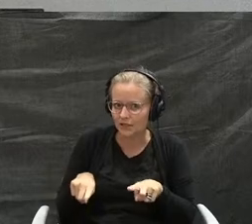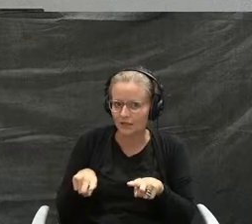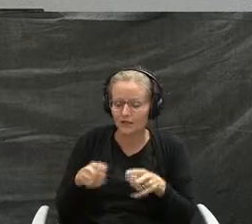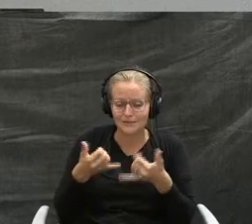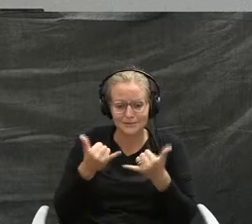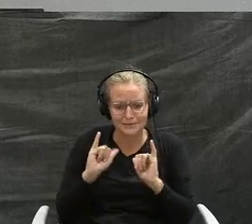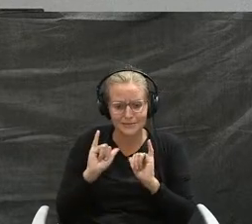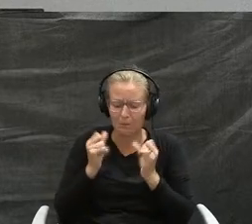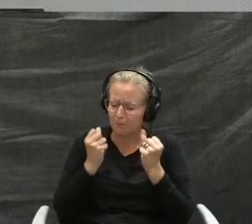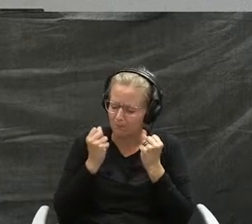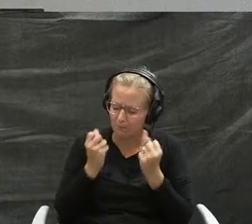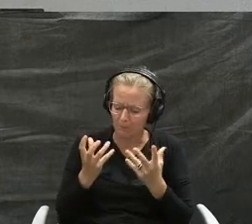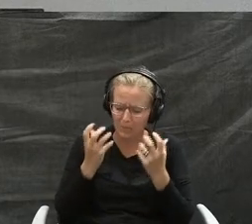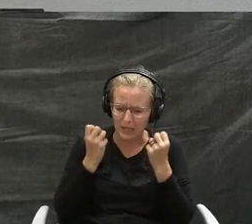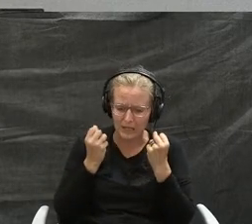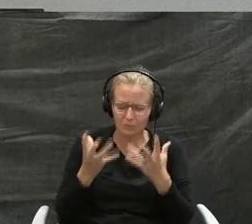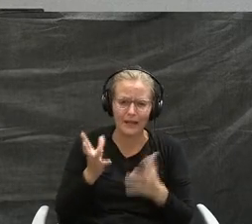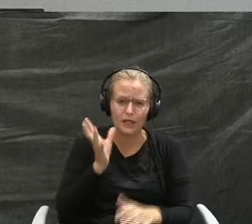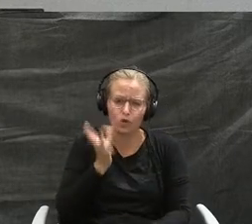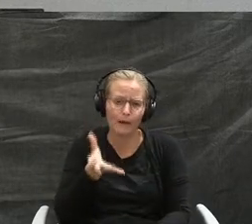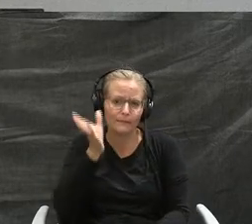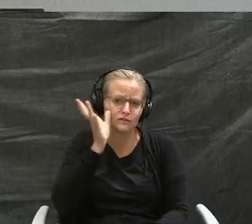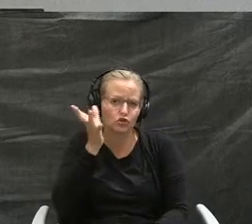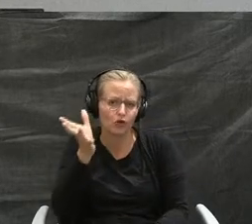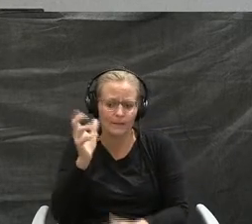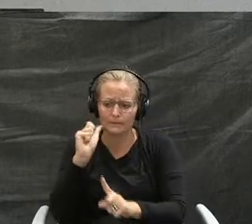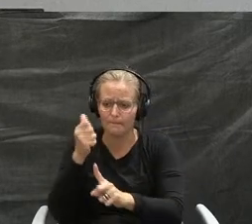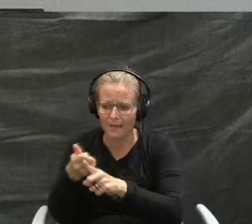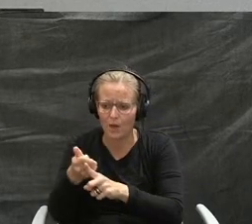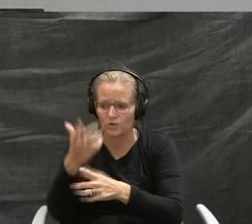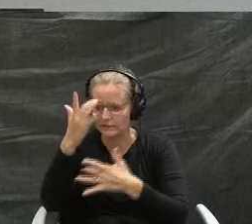away. The system failed to recognize that students who are